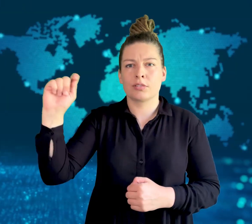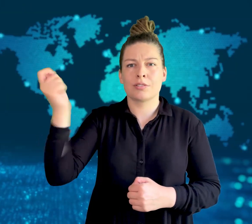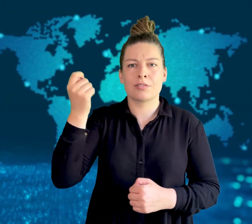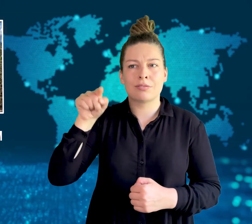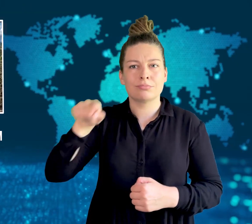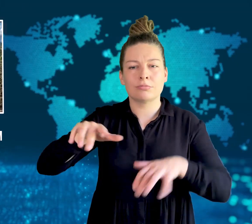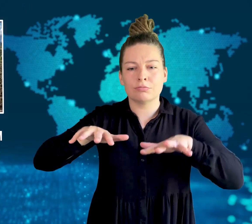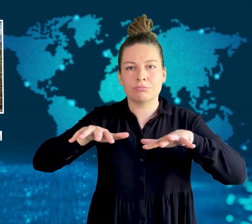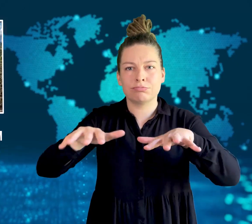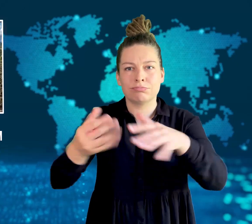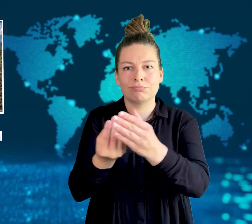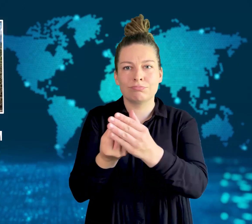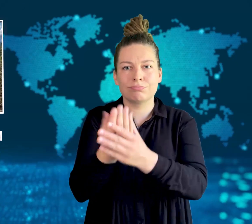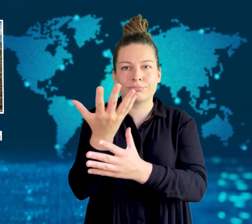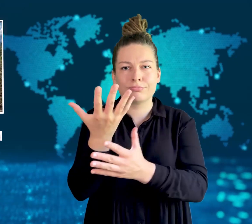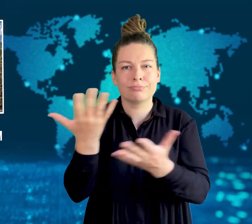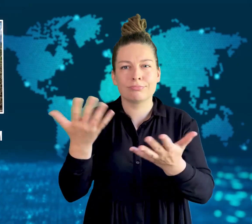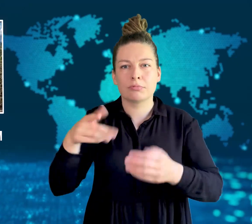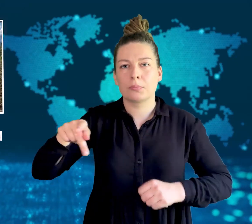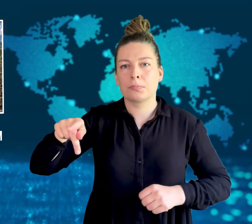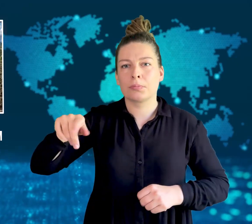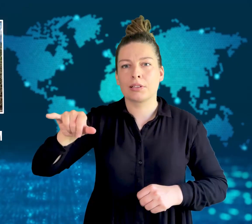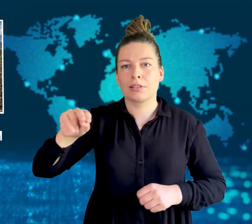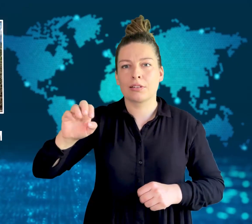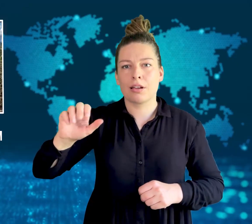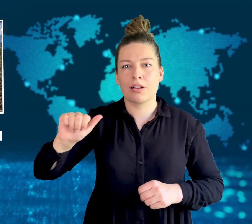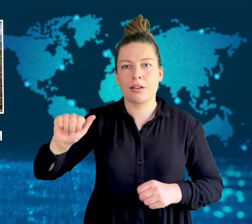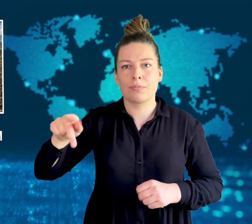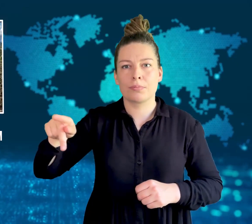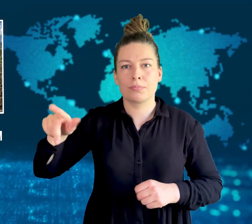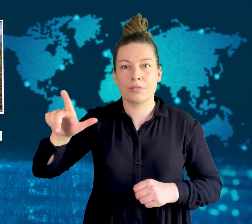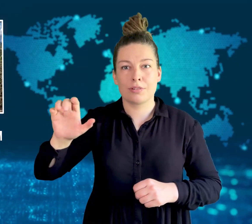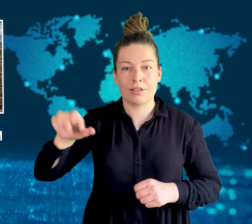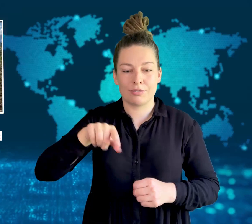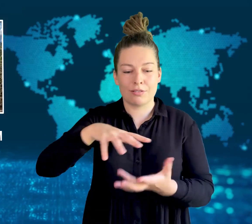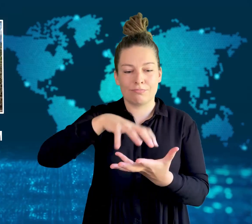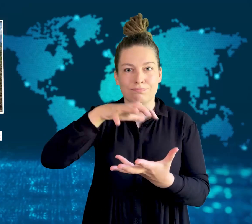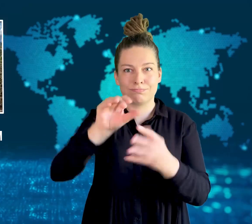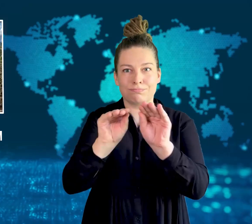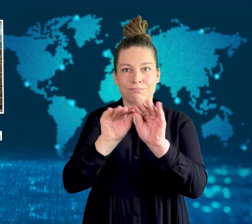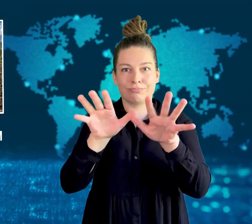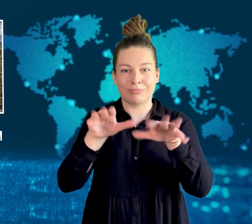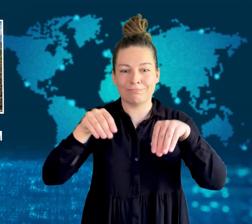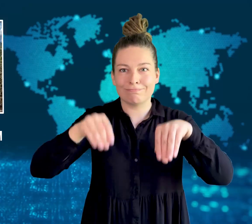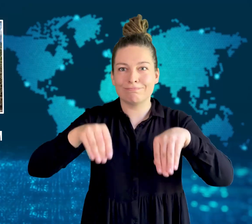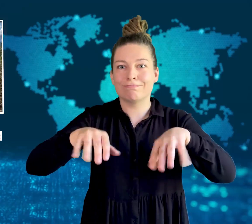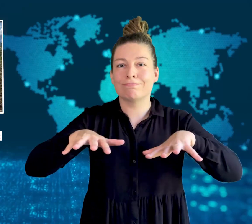[MONIKA]: Accused killings on a pineapple farm are being